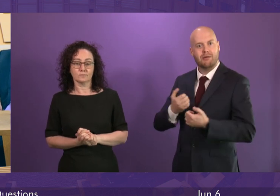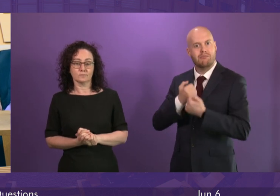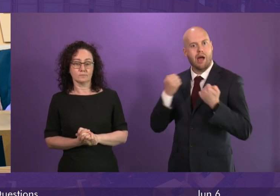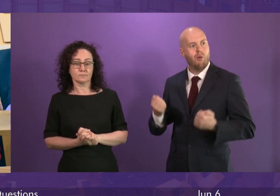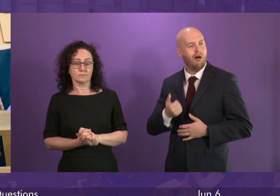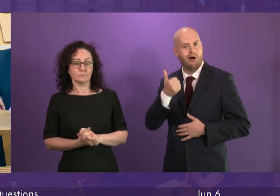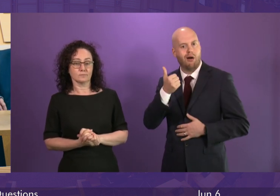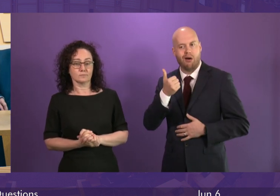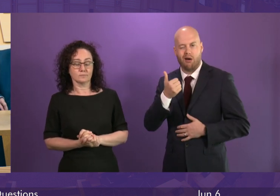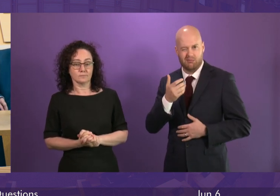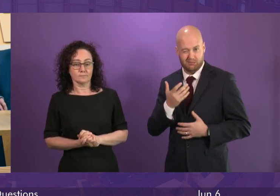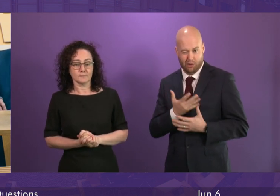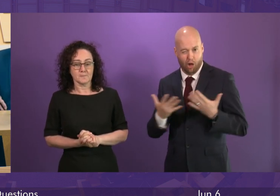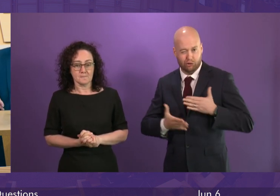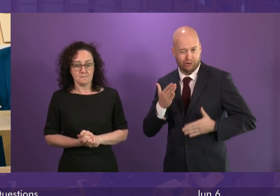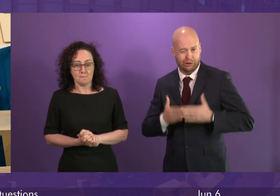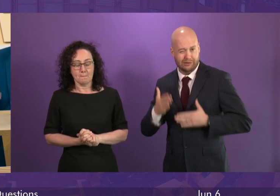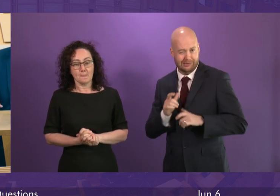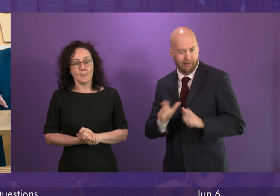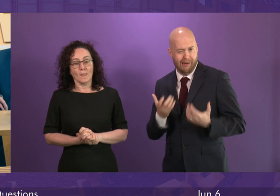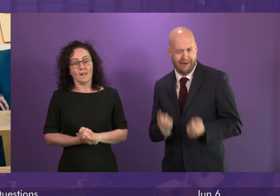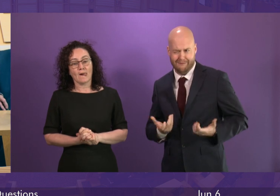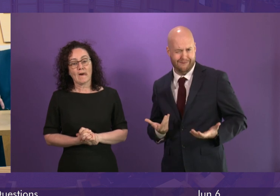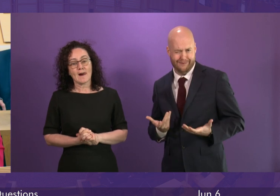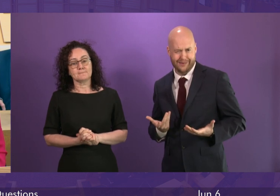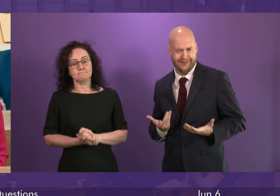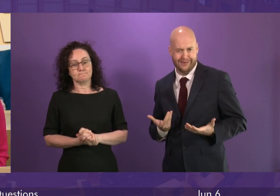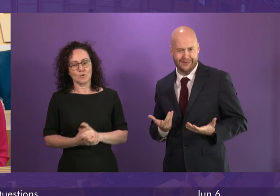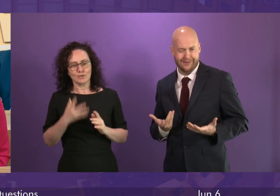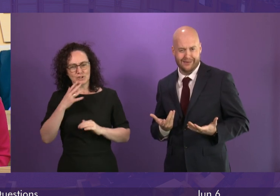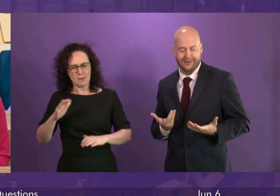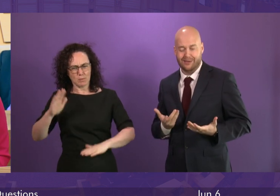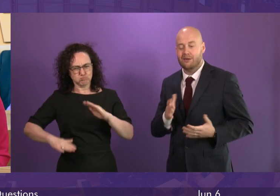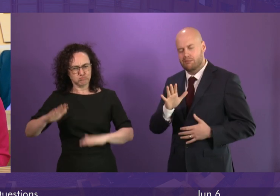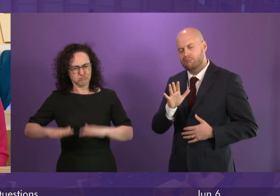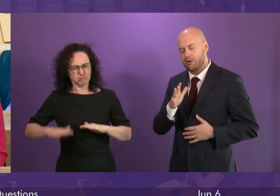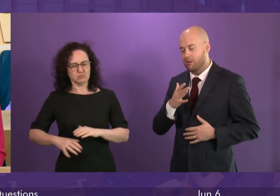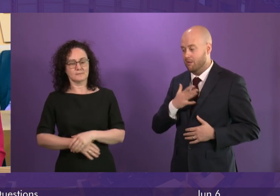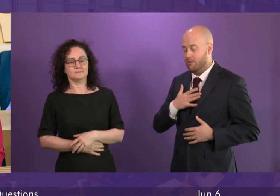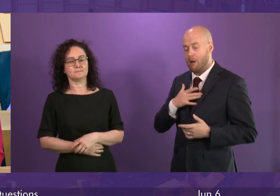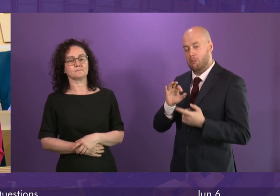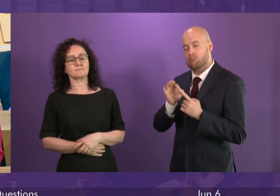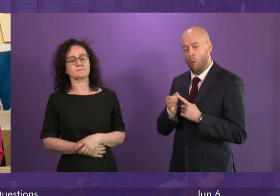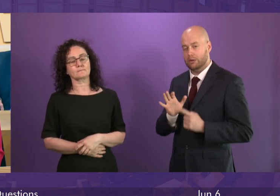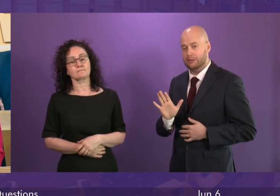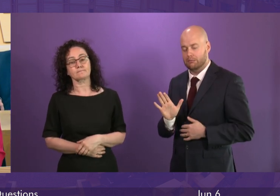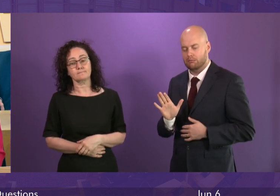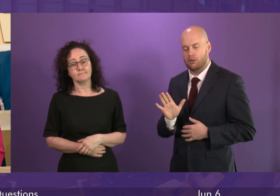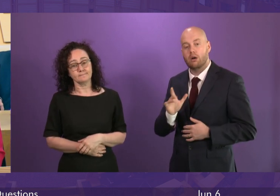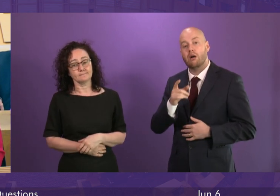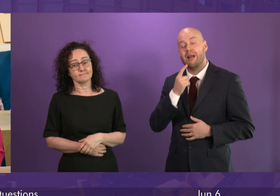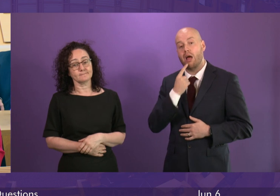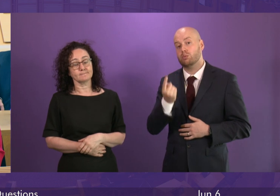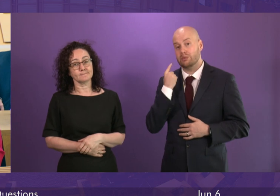choice restrictions. However, the point is this: a week ago, the education secretary